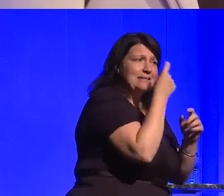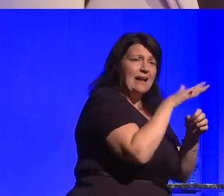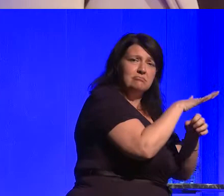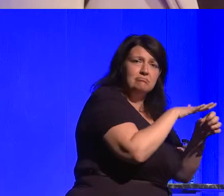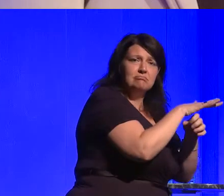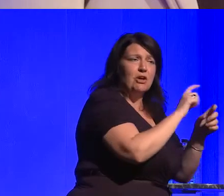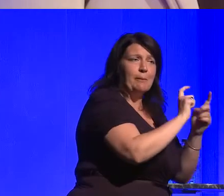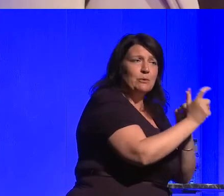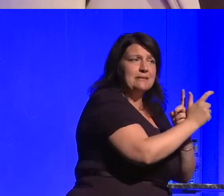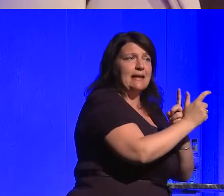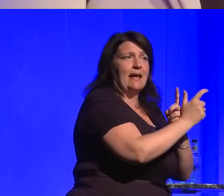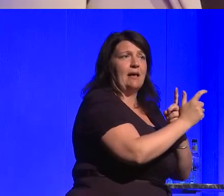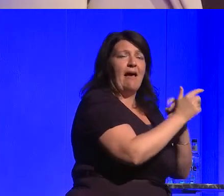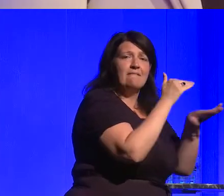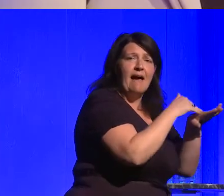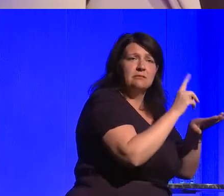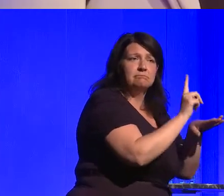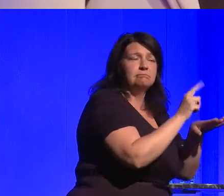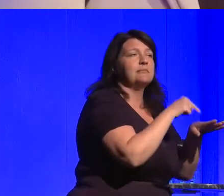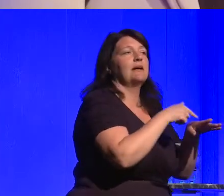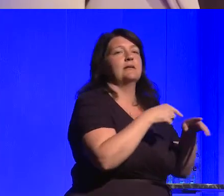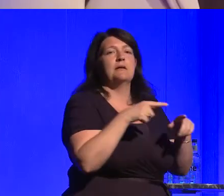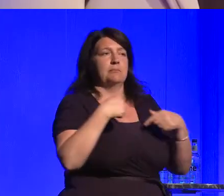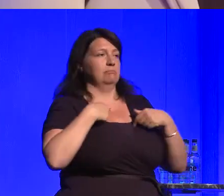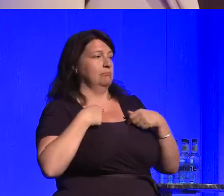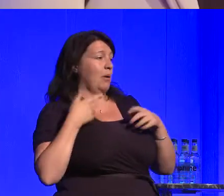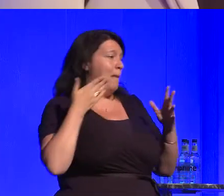We need to recognise those qualities, those assets, those skills, and work with people